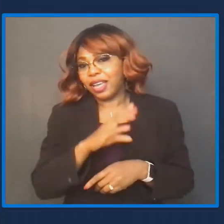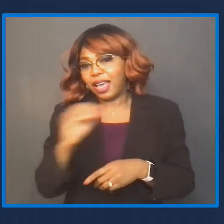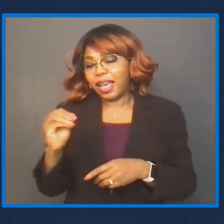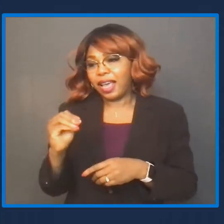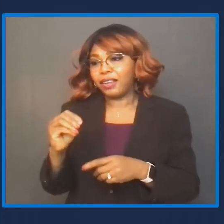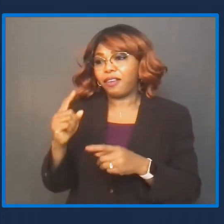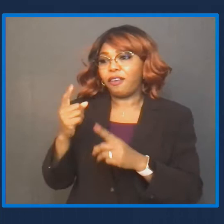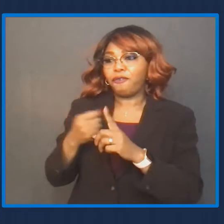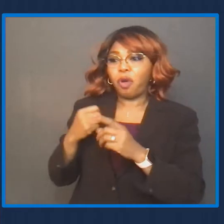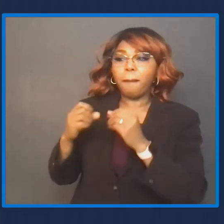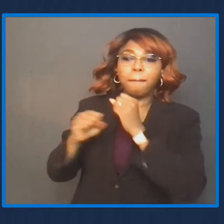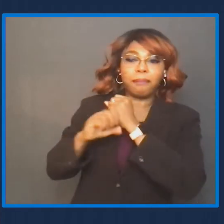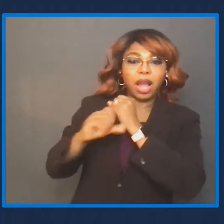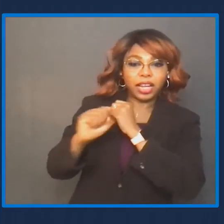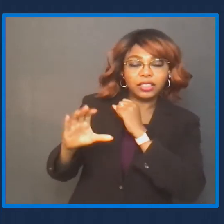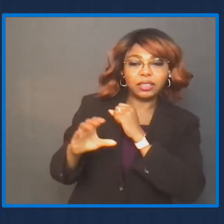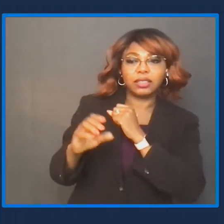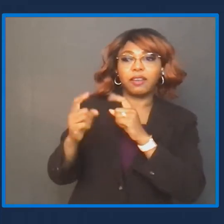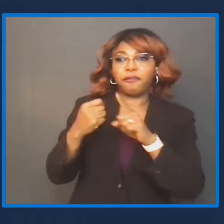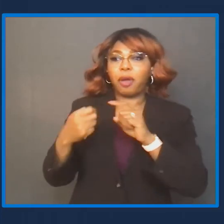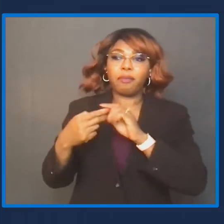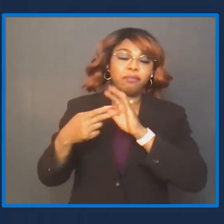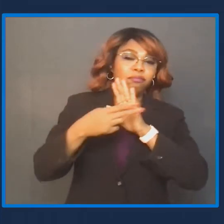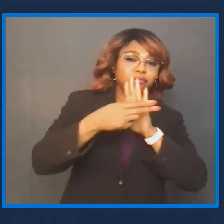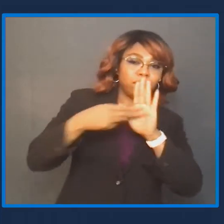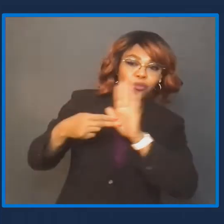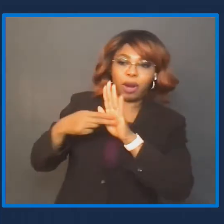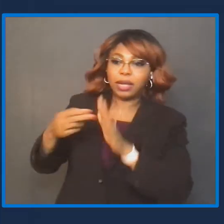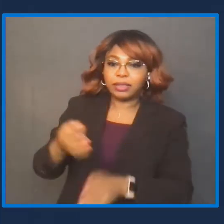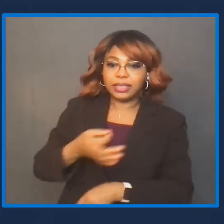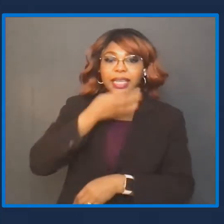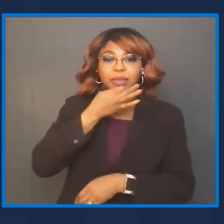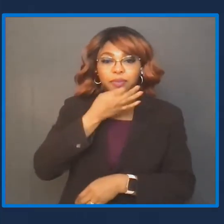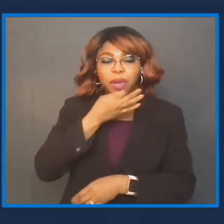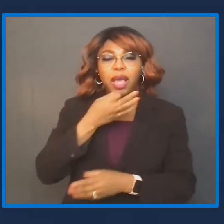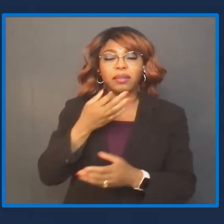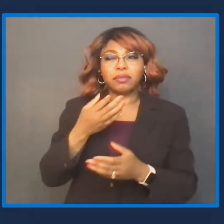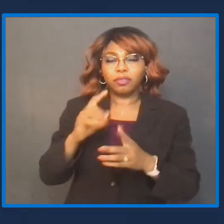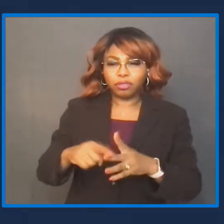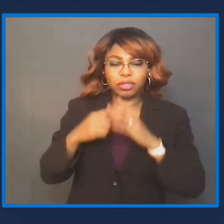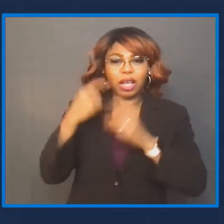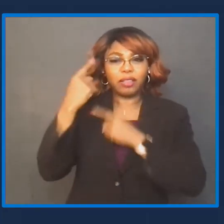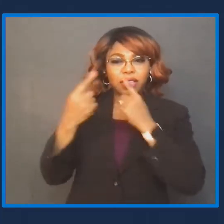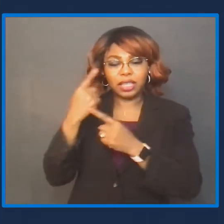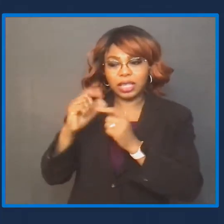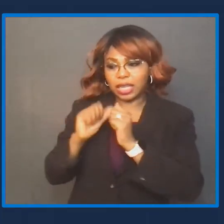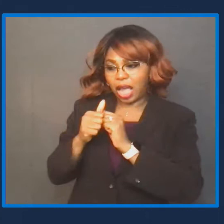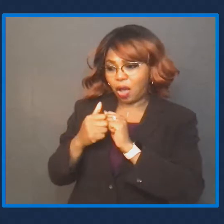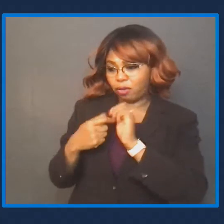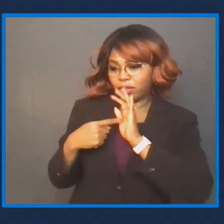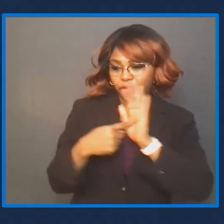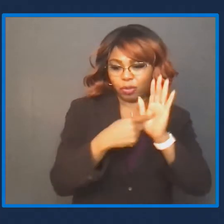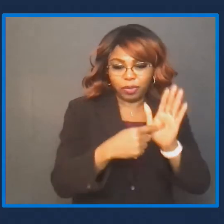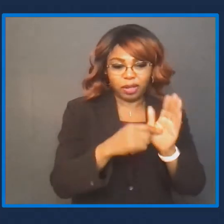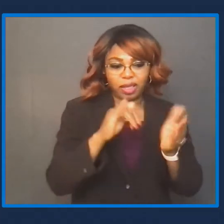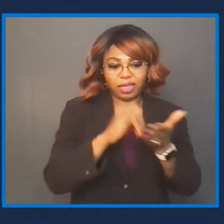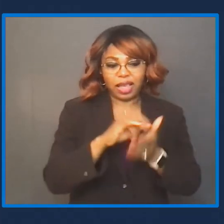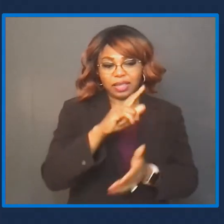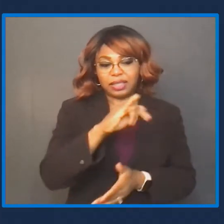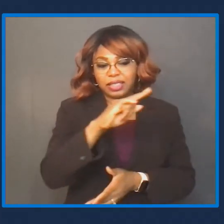from brand experts to start thinking about how the representation that Lizzie's talking about is starting to kind of, yeah